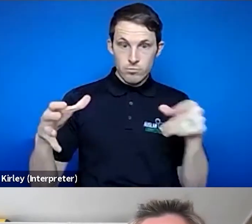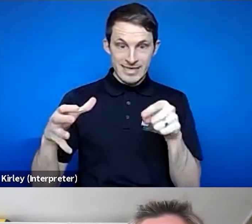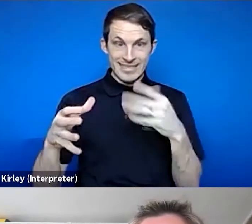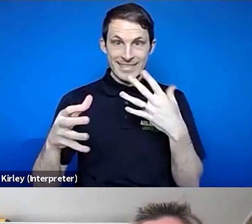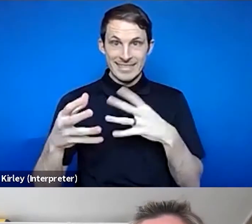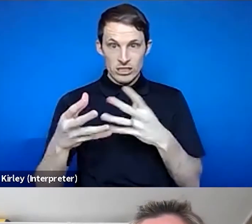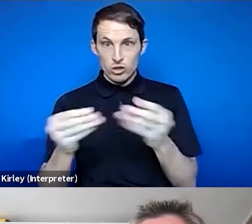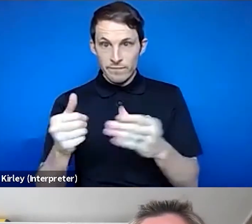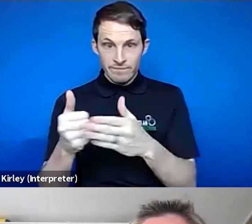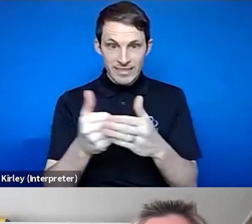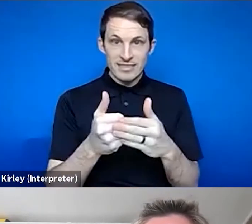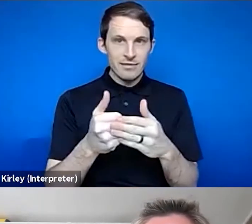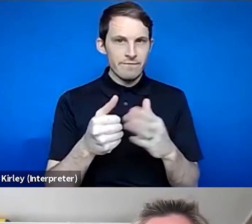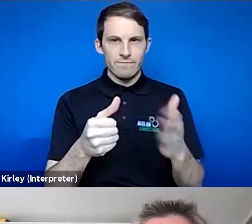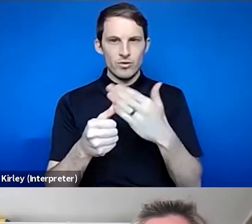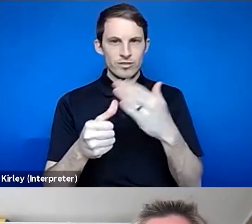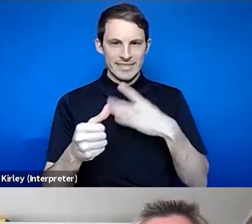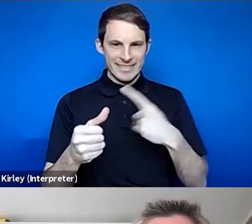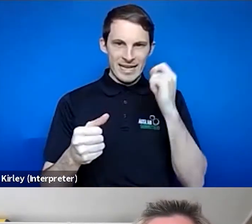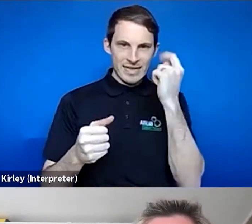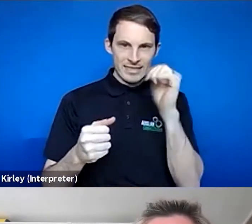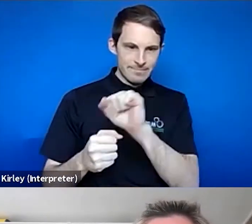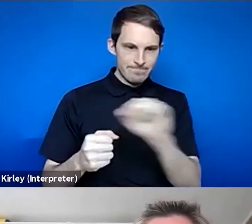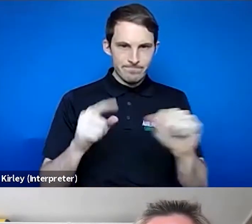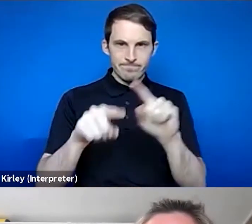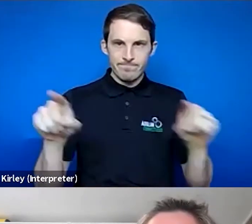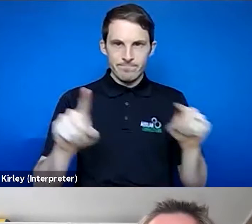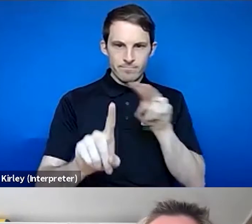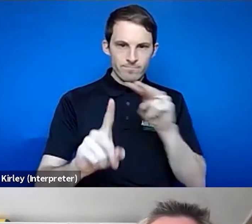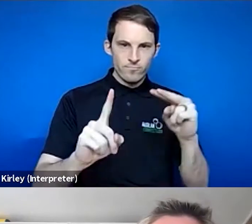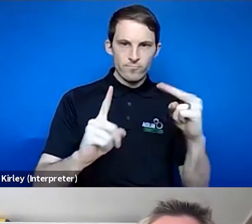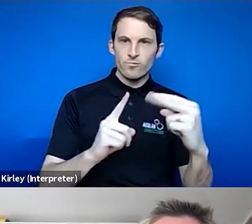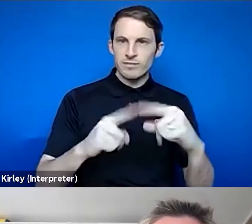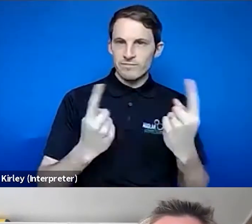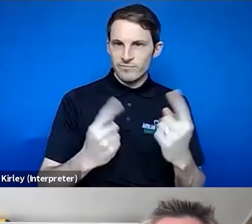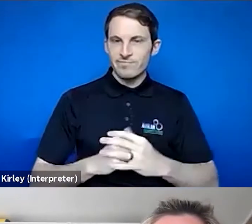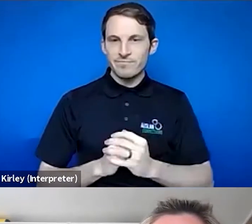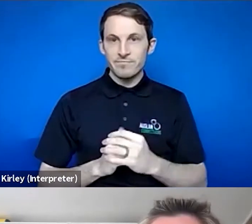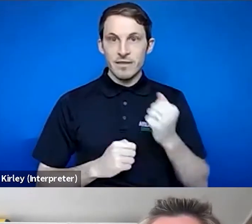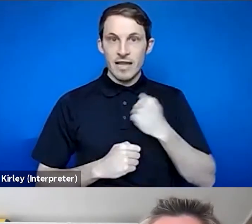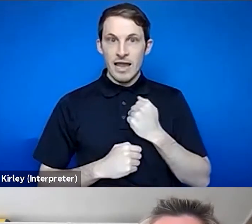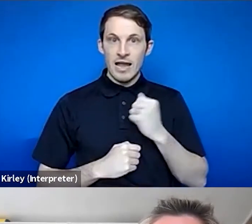in the community experience the world differently. In our second Equality Talks event - New frontiers